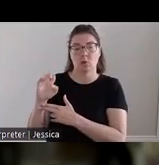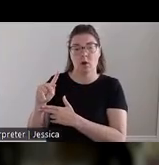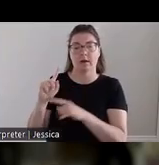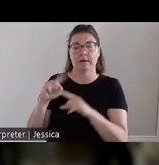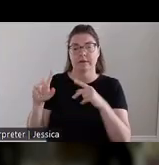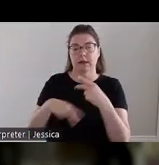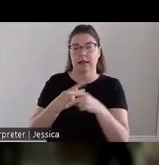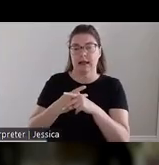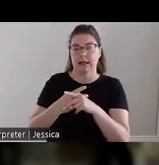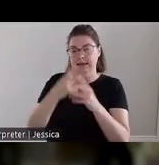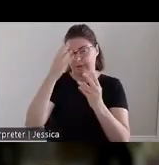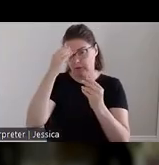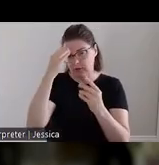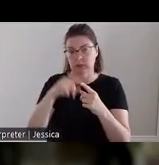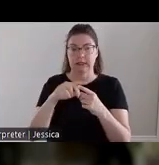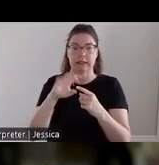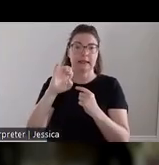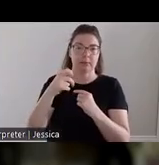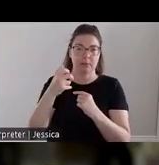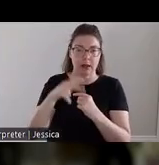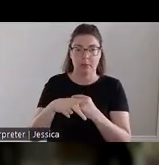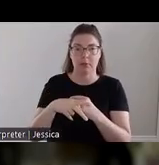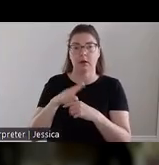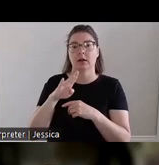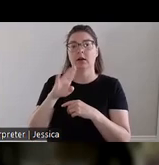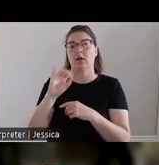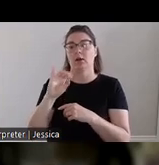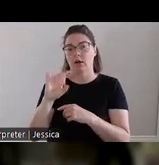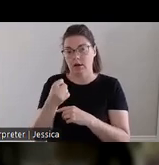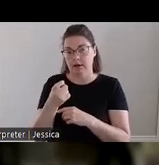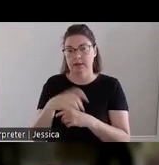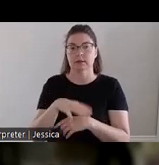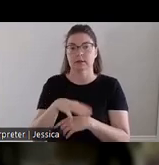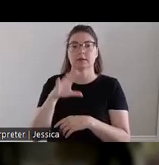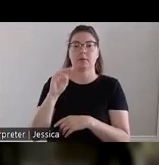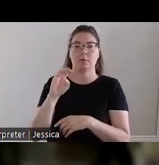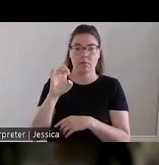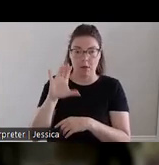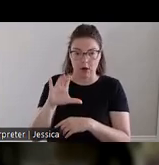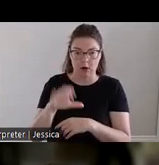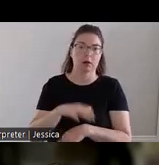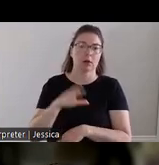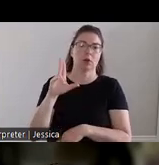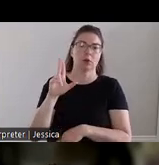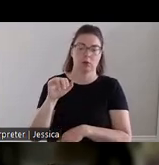accessibility metadata including EPUB, ONIX, MARC, UNIMARC. We're going to introduce you to a